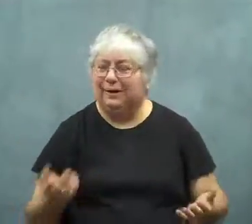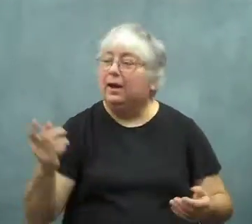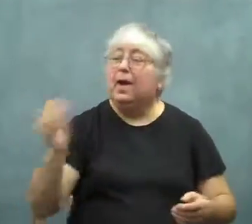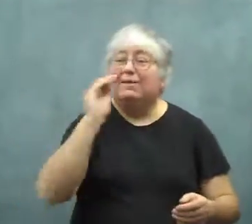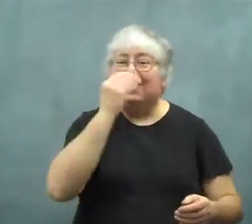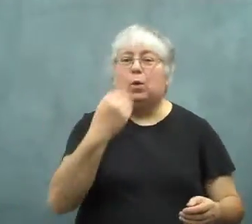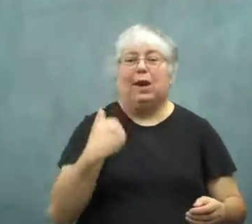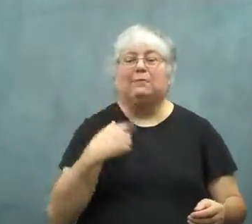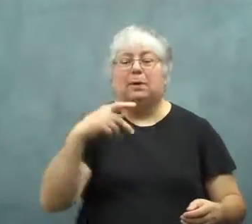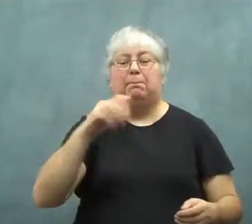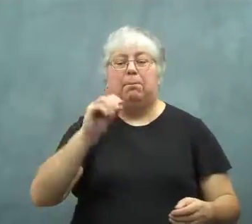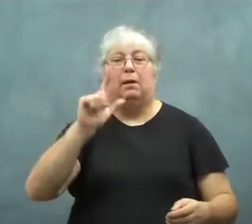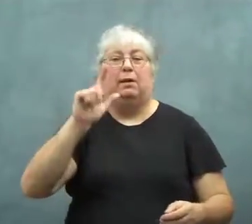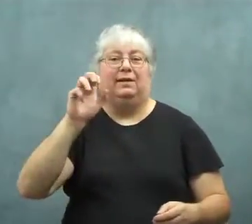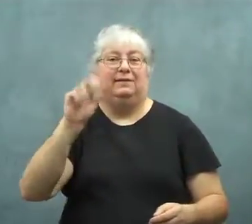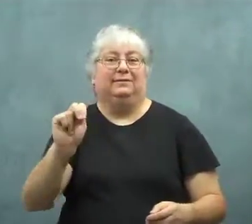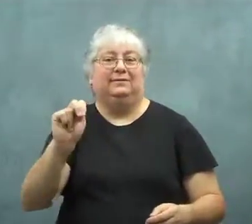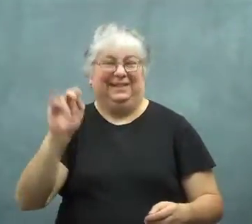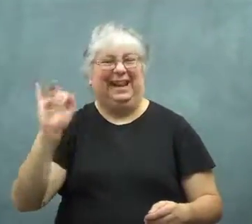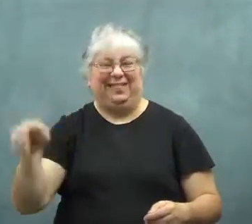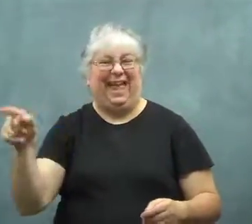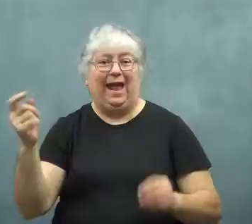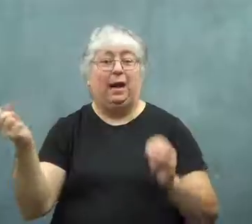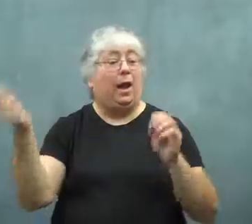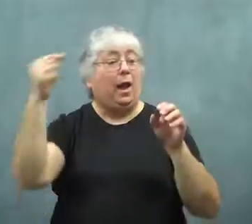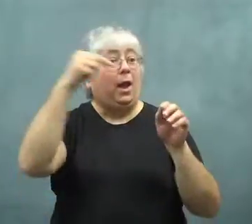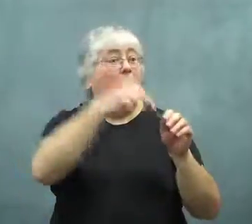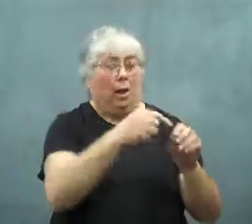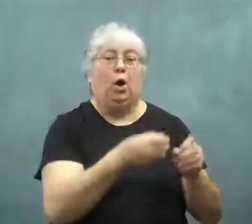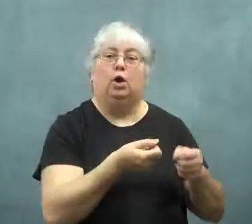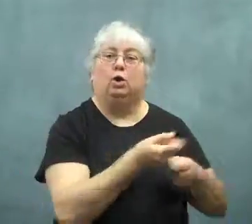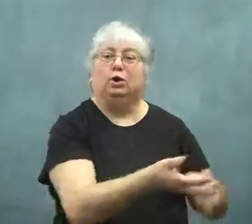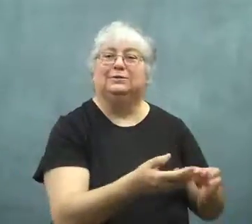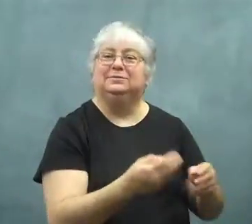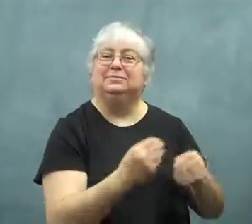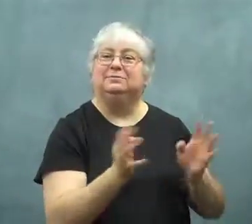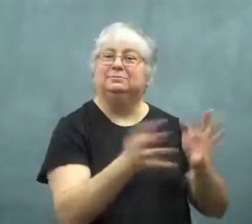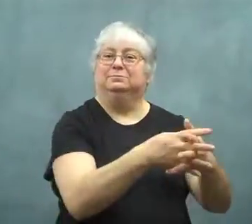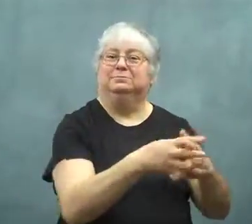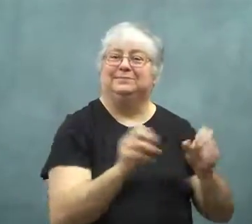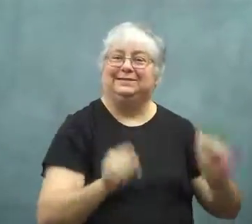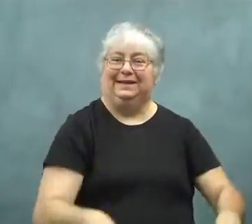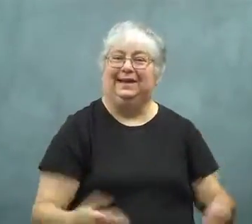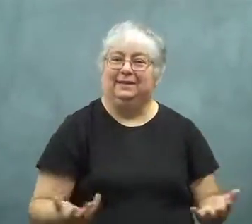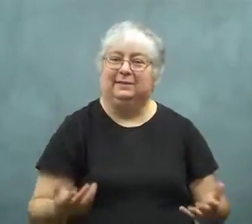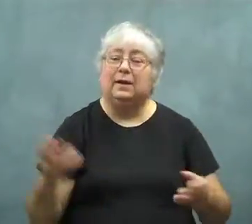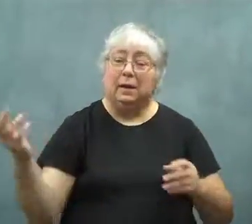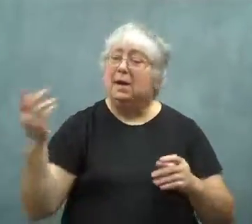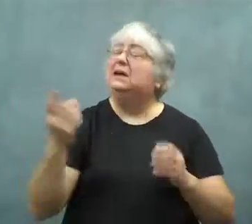Flowers have pollen, which has to get into another flower to produce fruit.